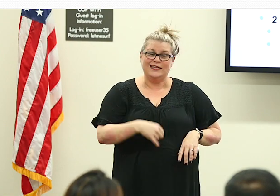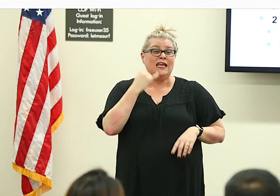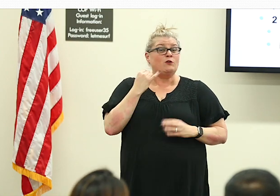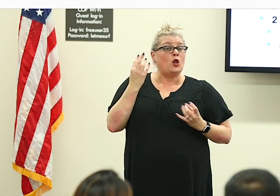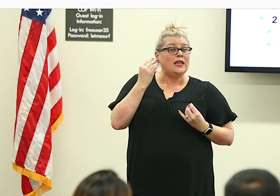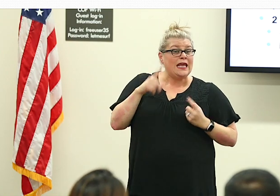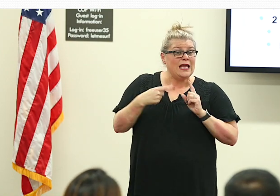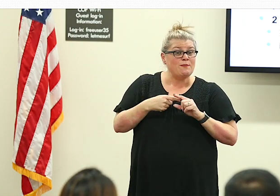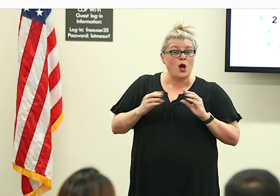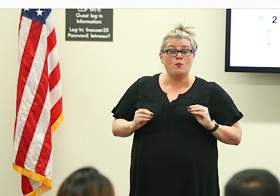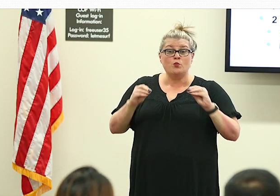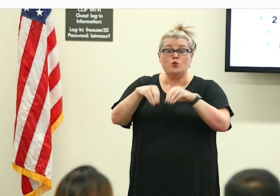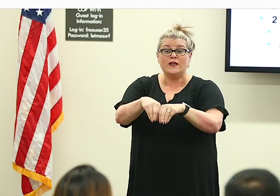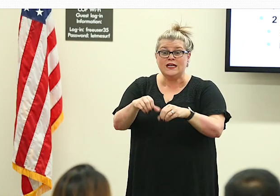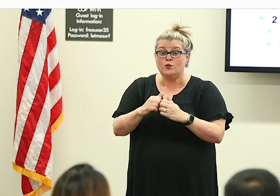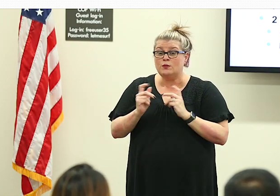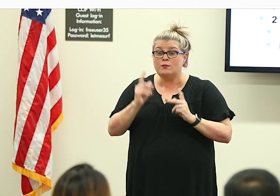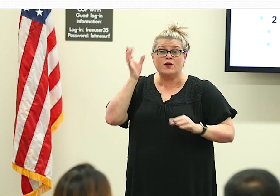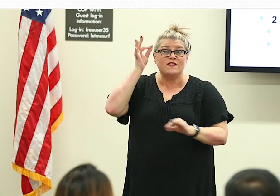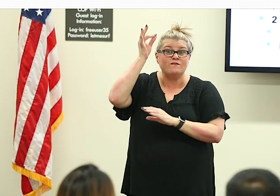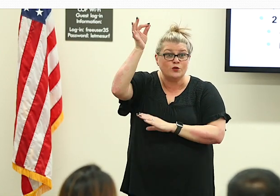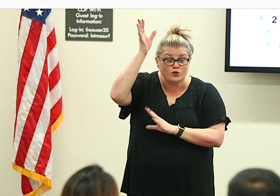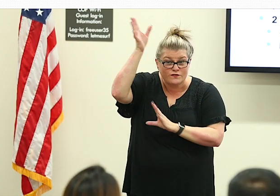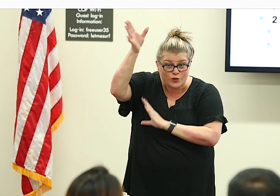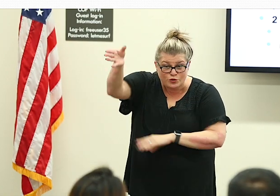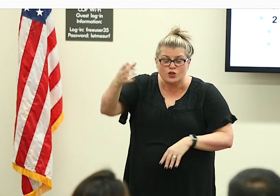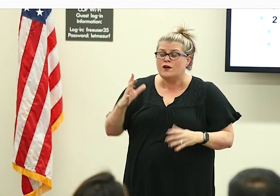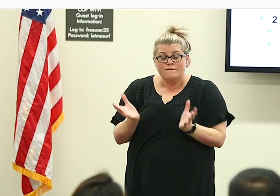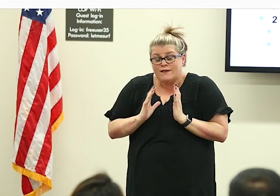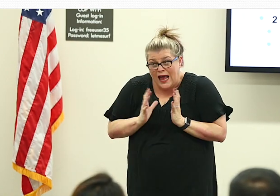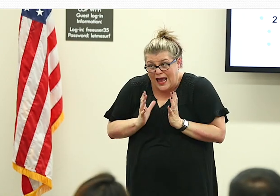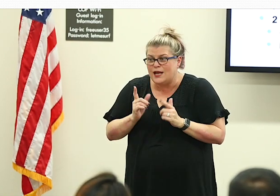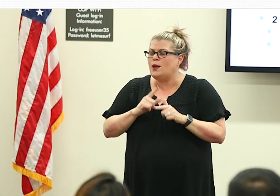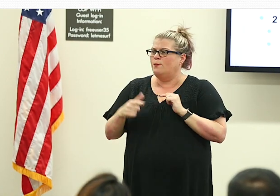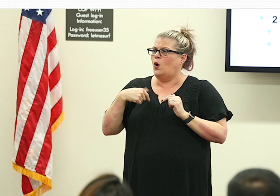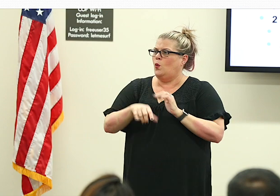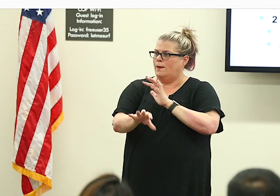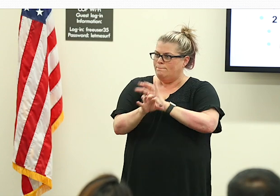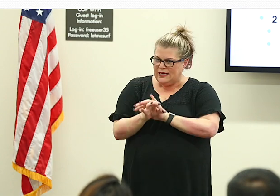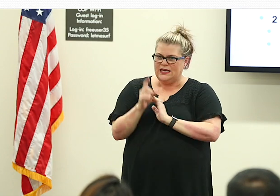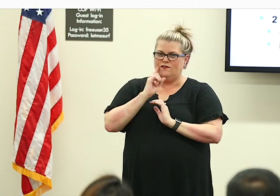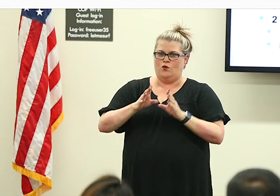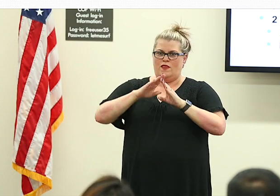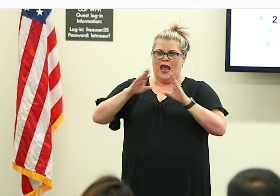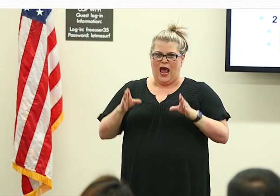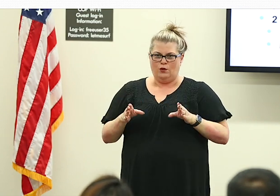moving in with people in the future, that's fine. But we are selecting for the household that you have now.